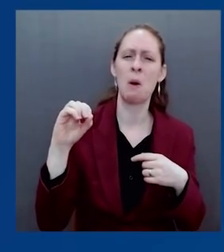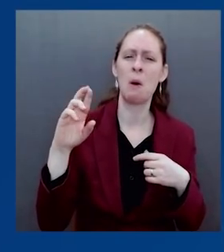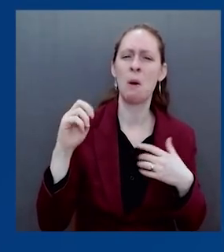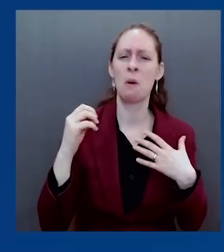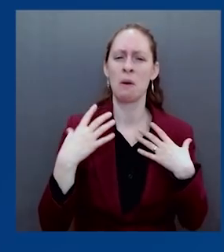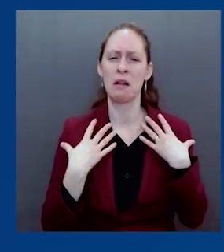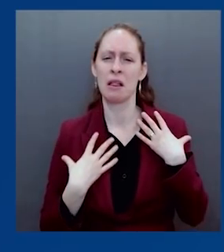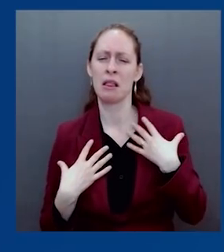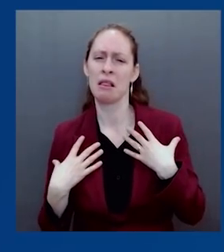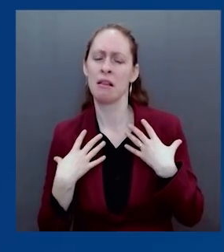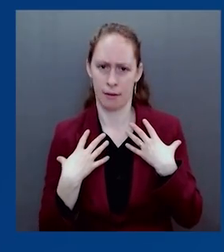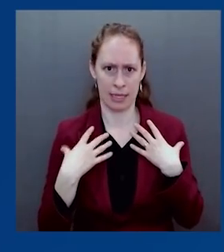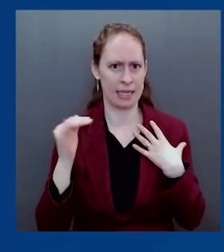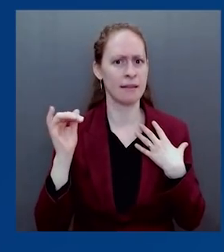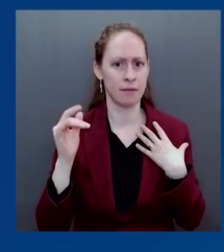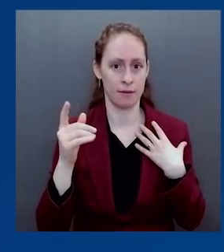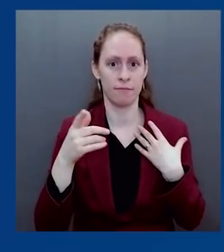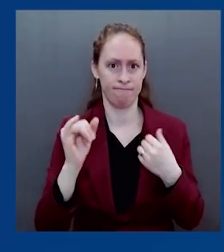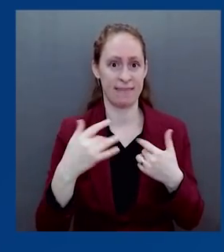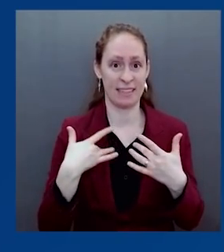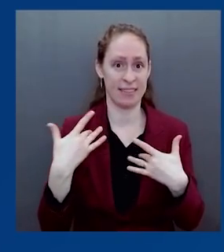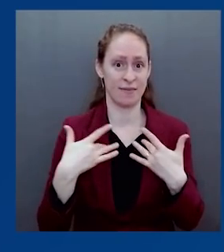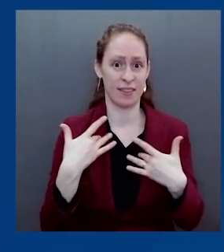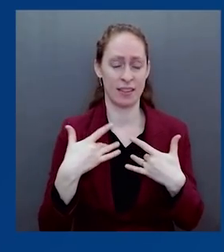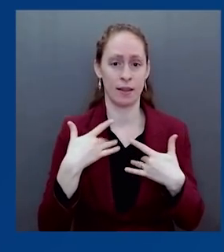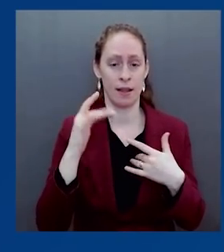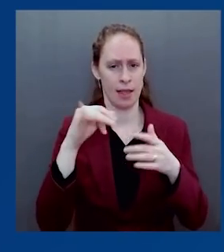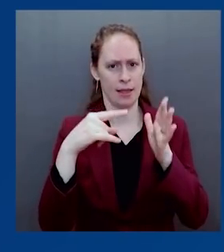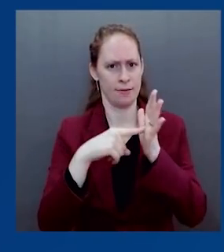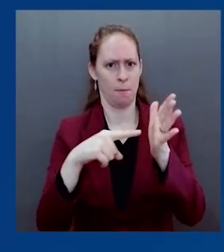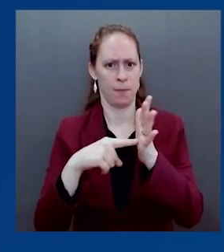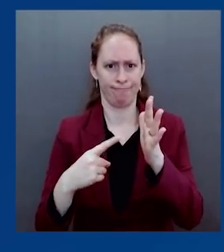so five days after they've been exposed to someone who has COVID-19;